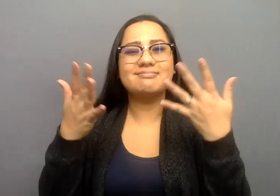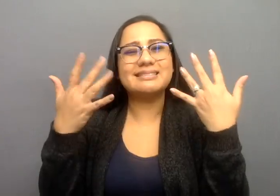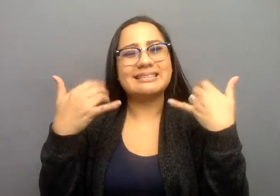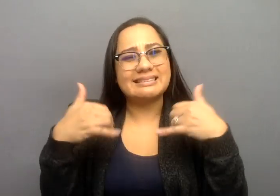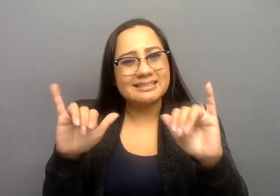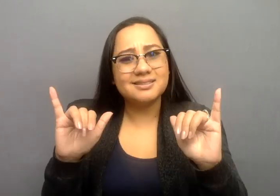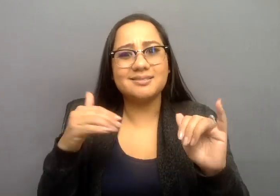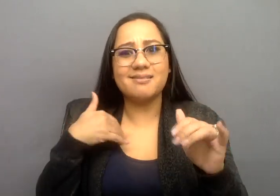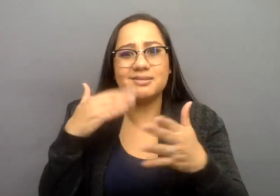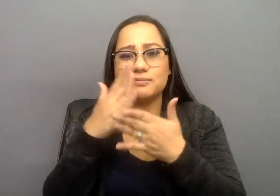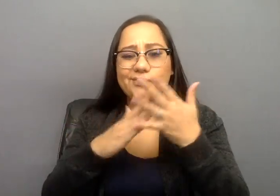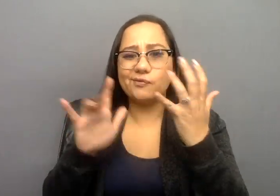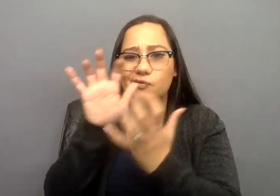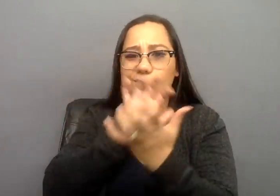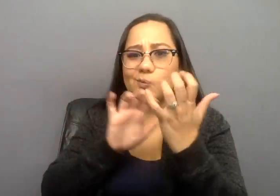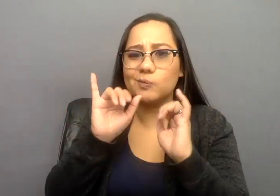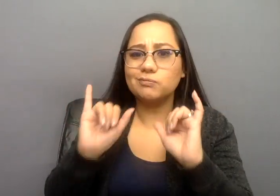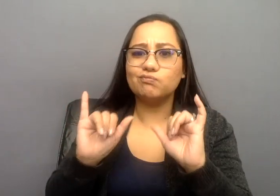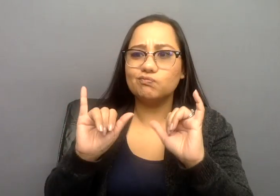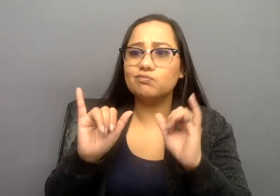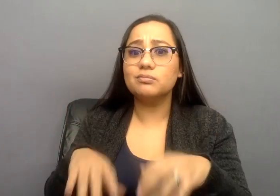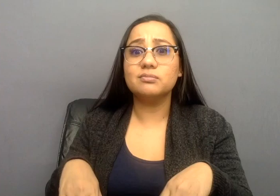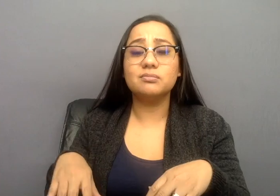However, there is some confusion.